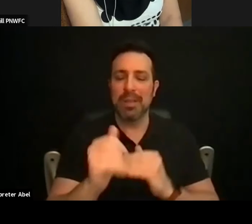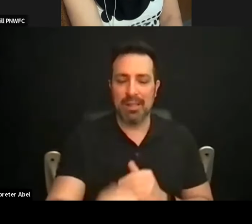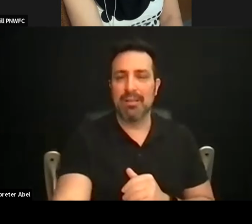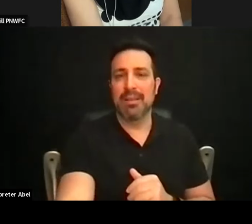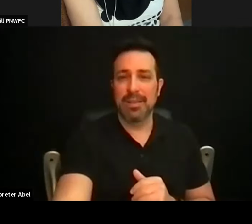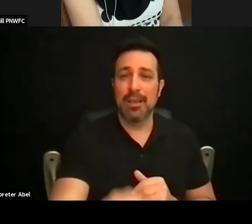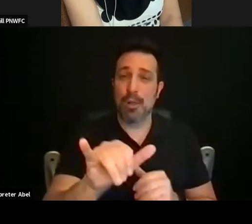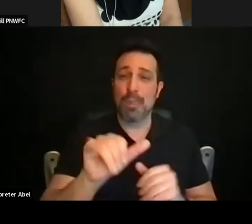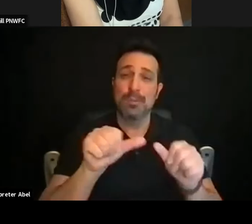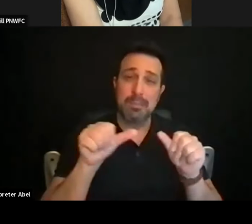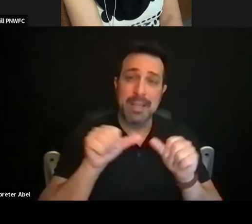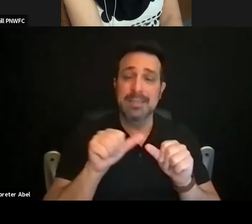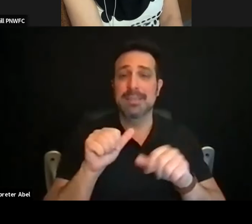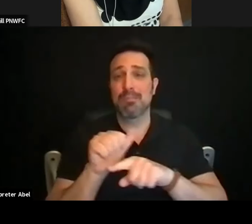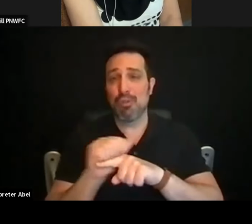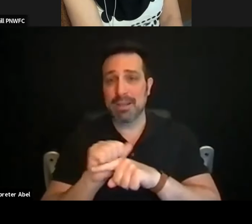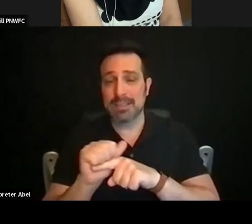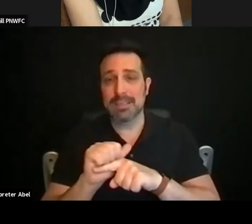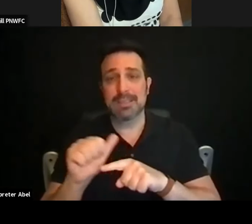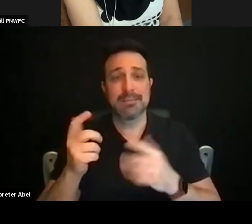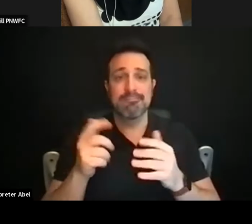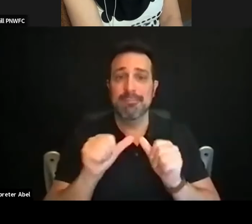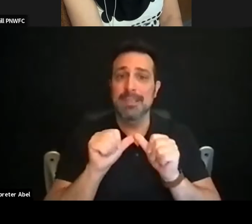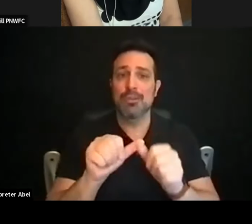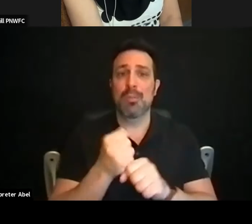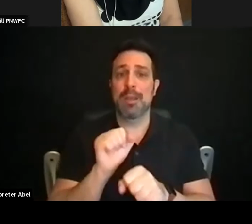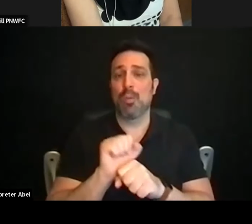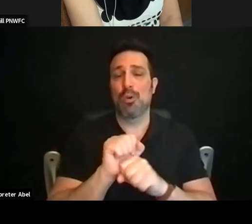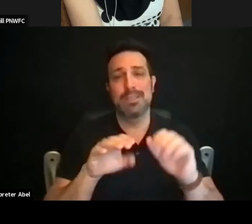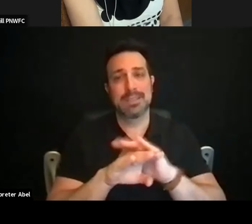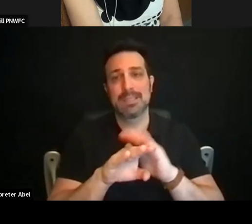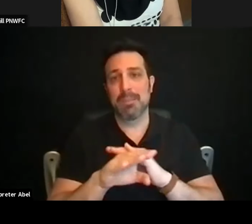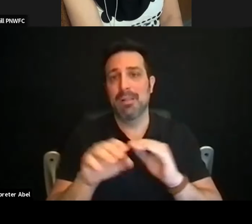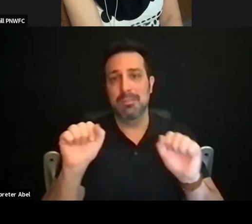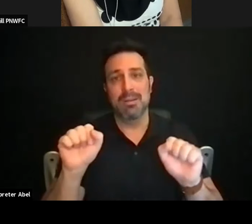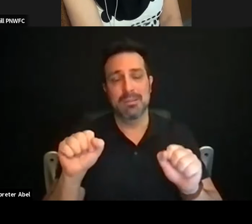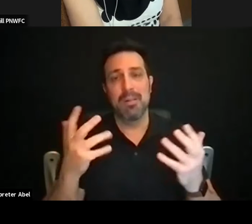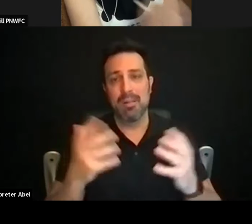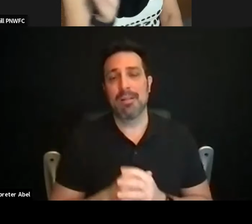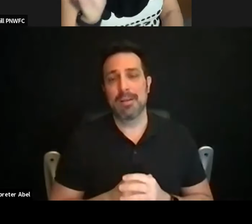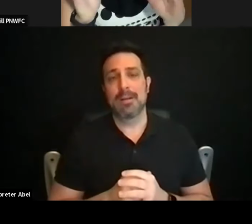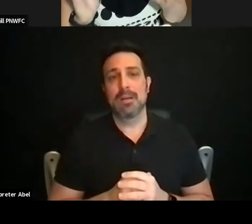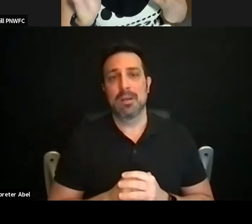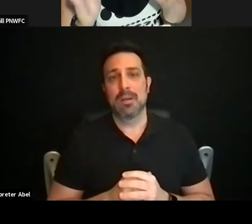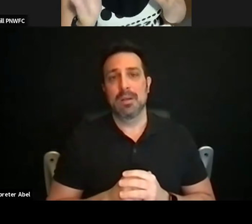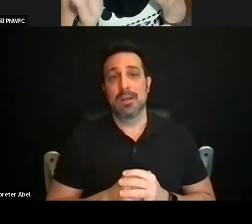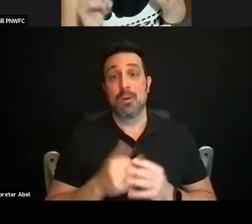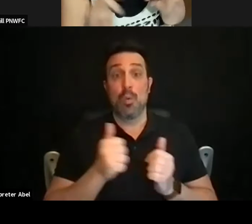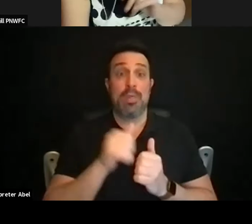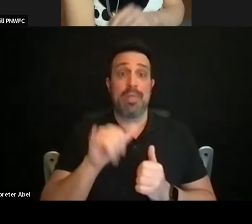have had it not been the norm. So I think just continuing to build in those spaces and